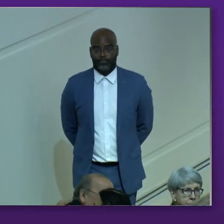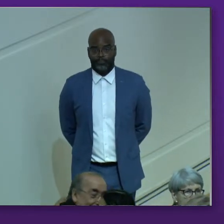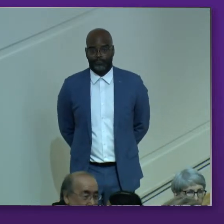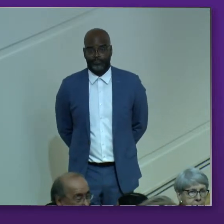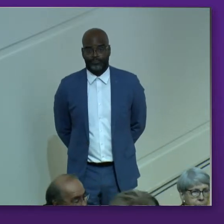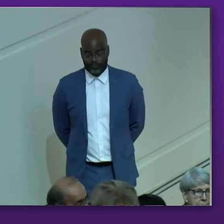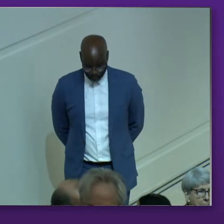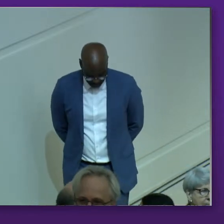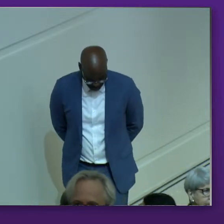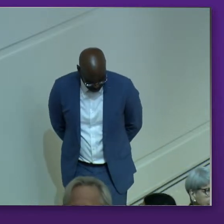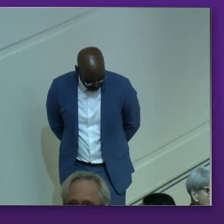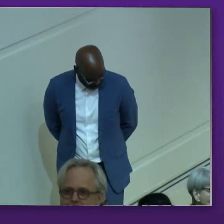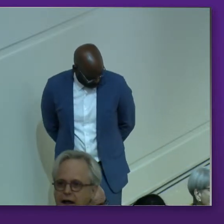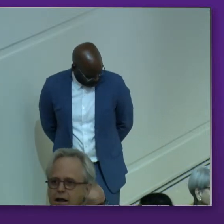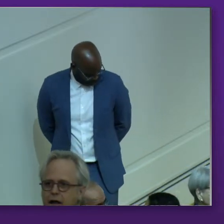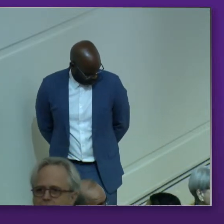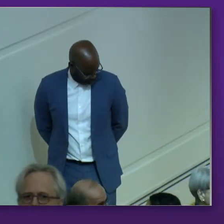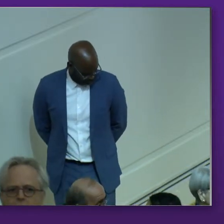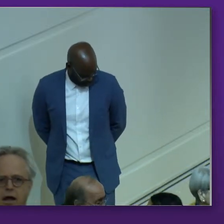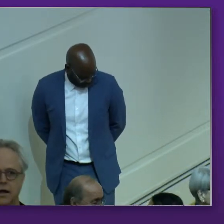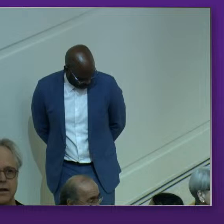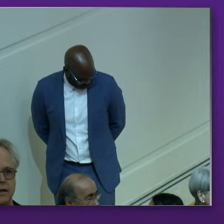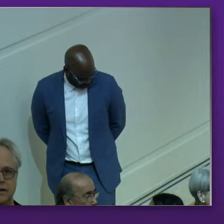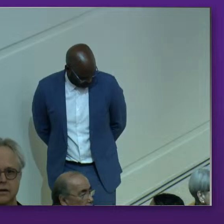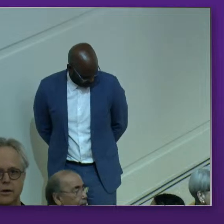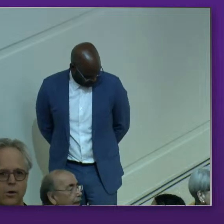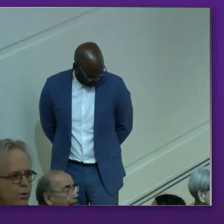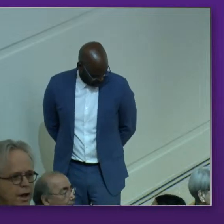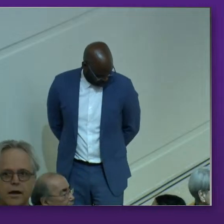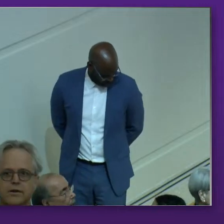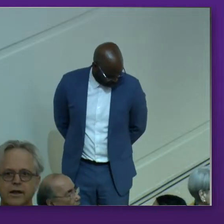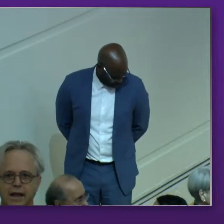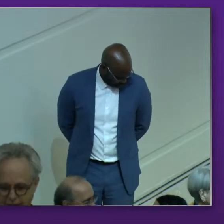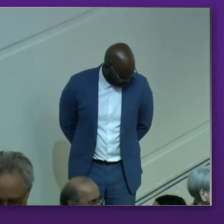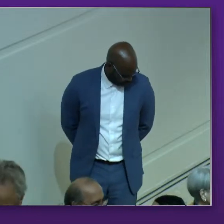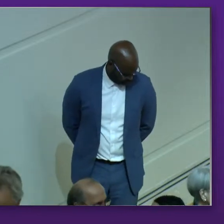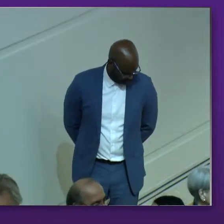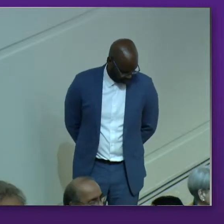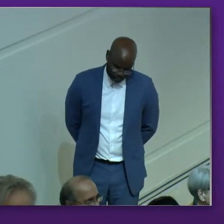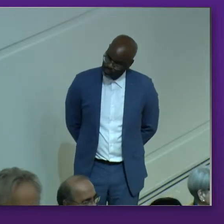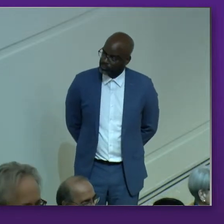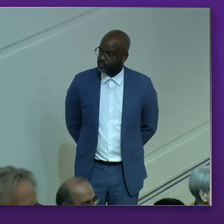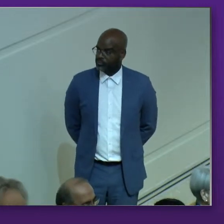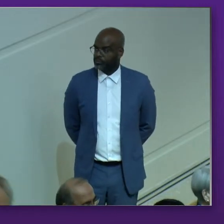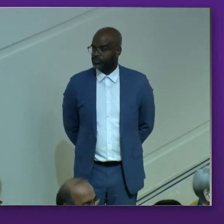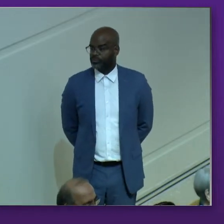IT IMPACTS MY THE WAY I HANDLED MYSELF DAILY BECAUSE. YOU HAVE THE SENSE OF